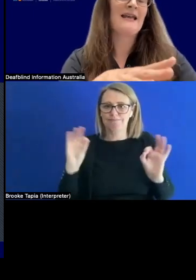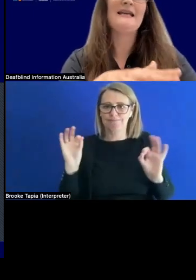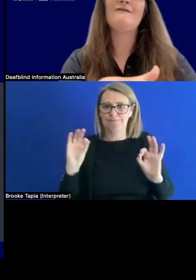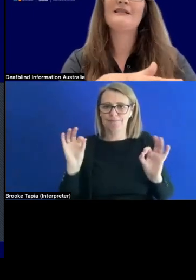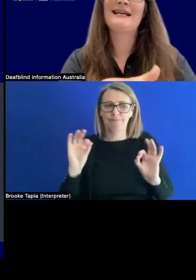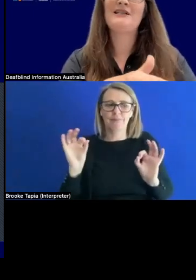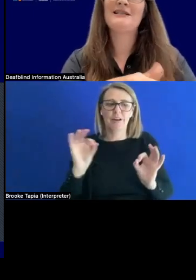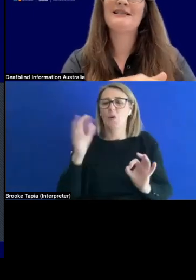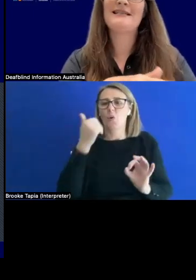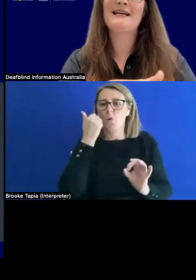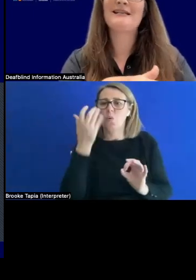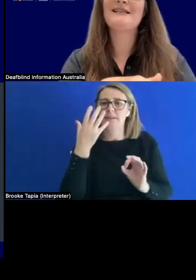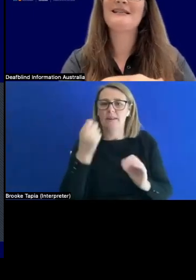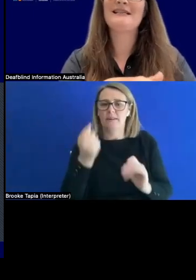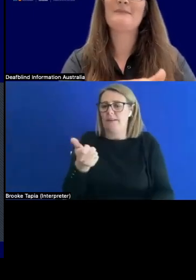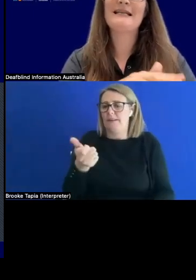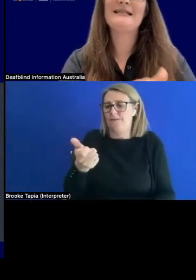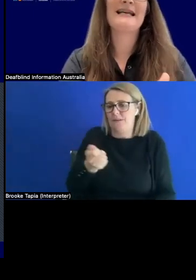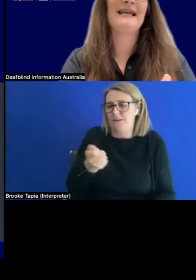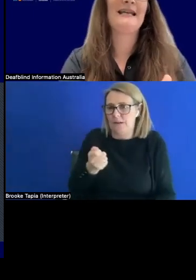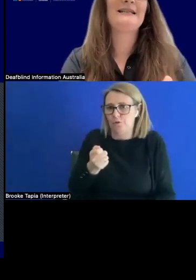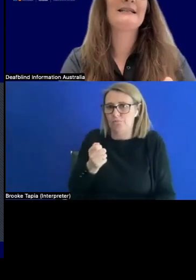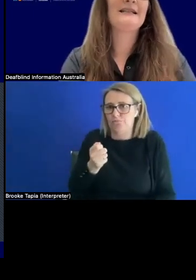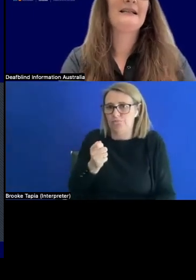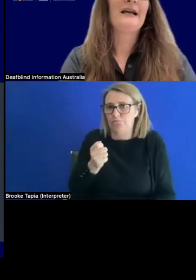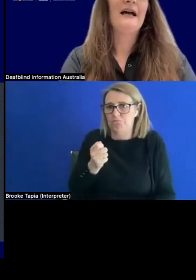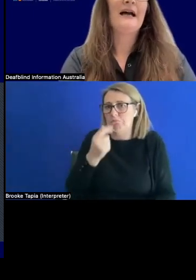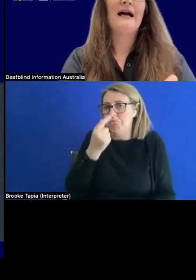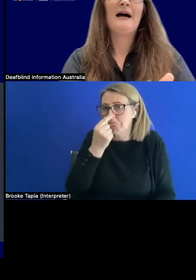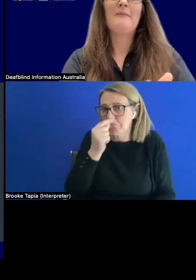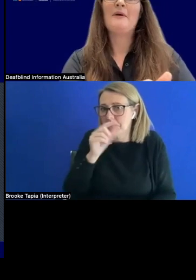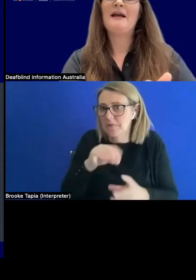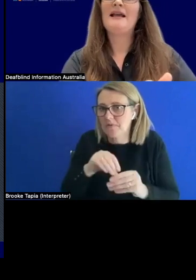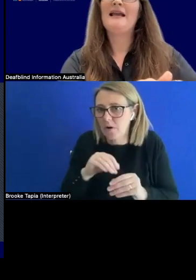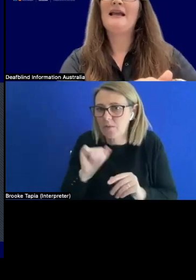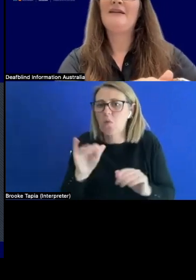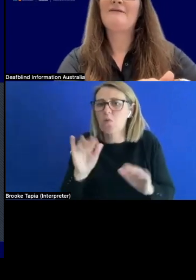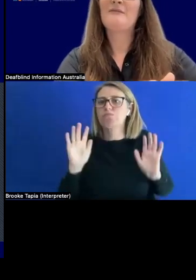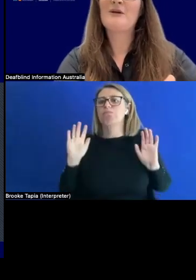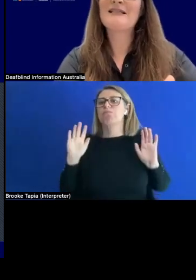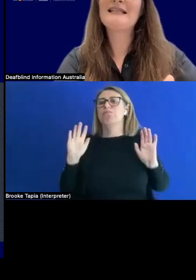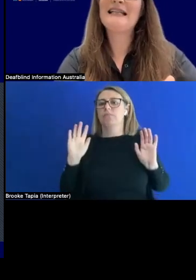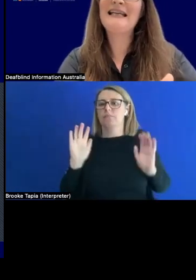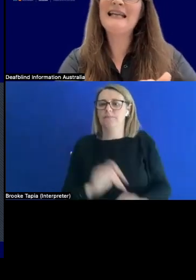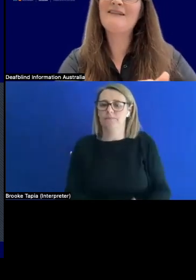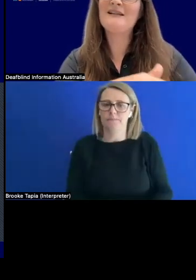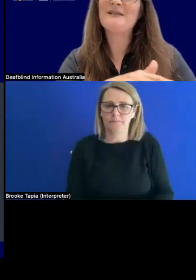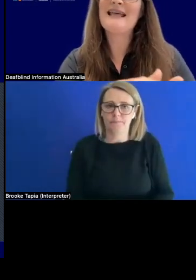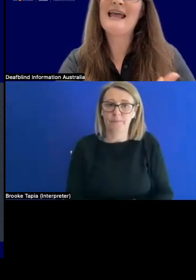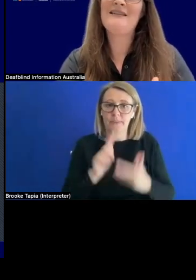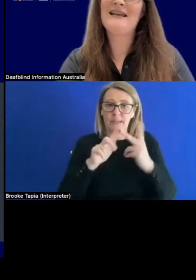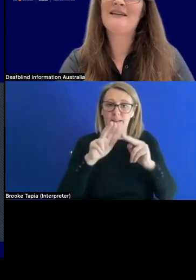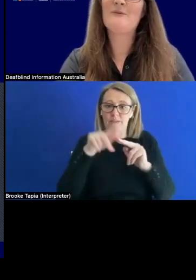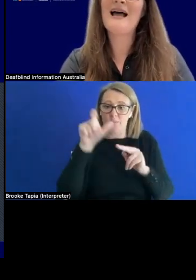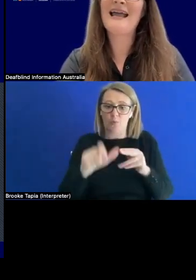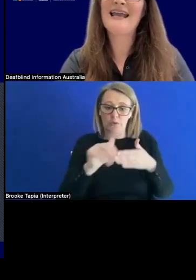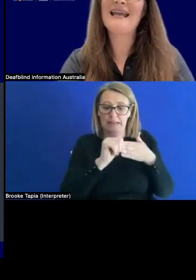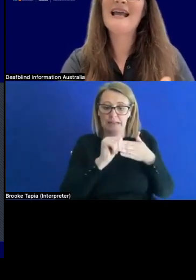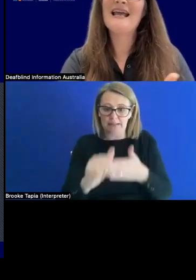that invitation status is maintained. If the person leading flips the hand the other way,